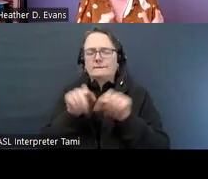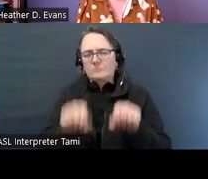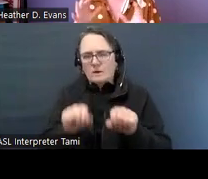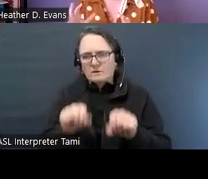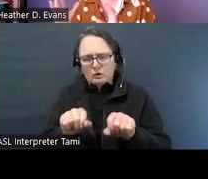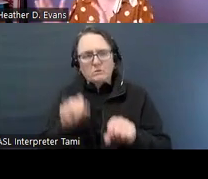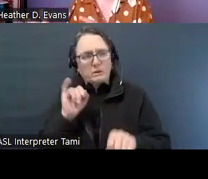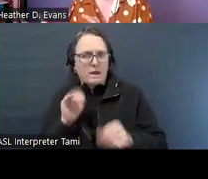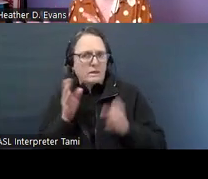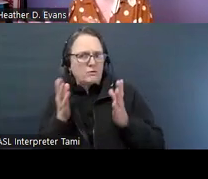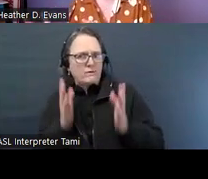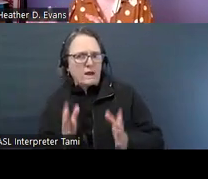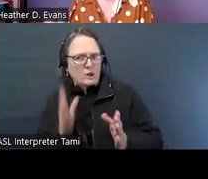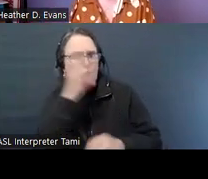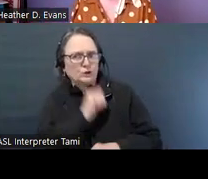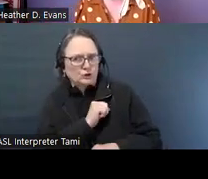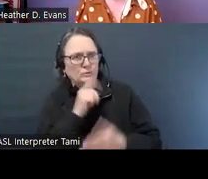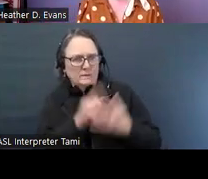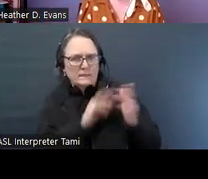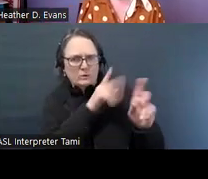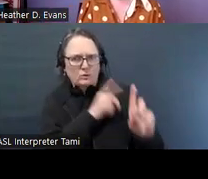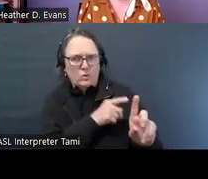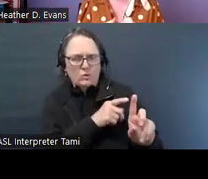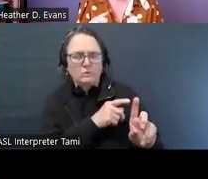to living with that condition or diagnosis,